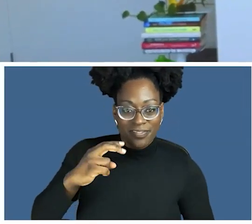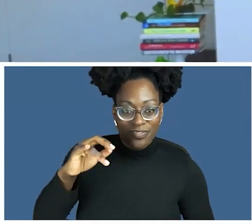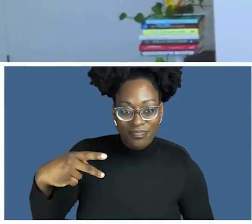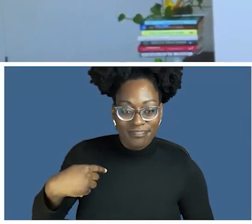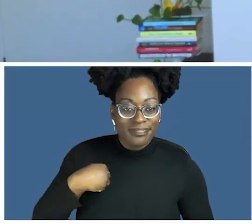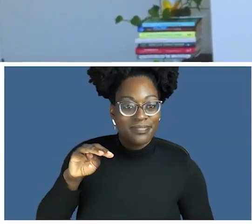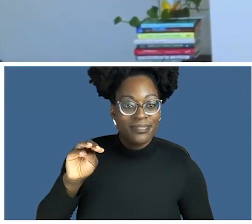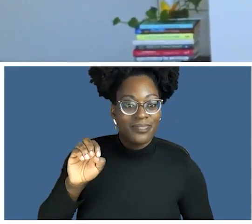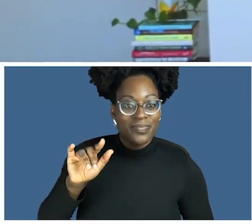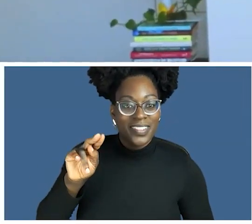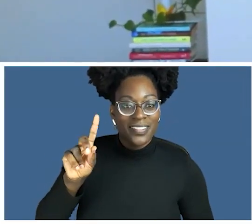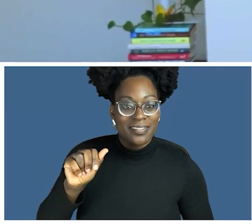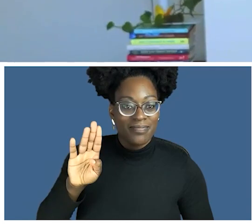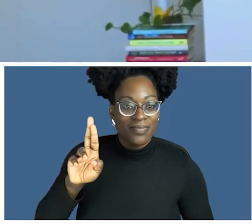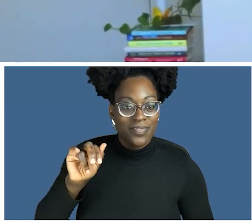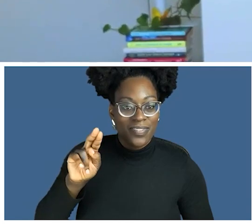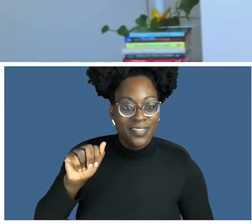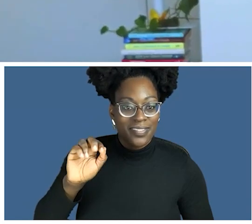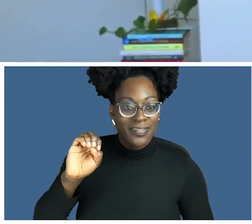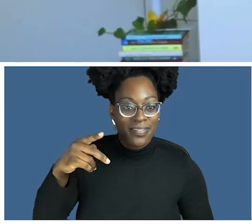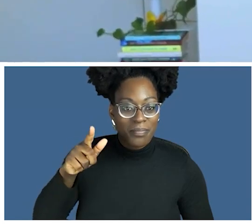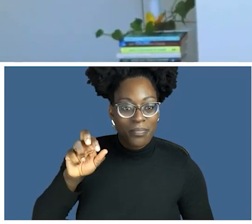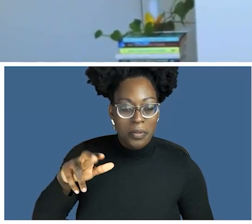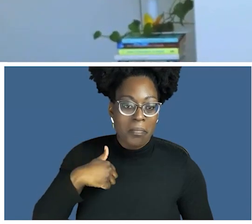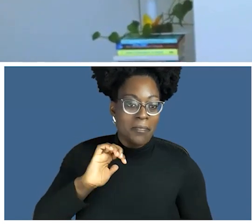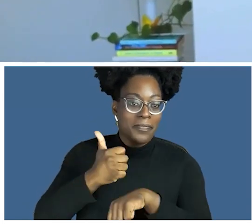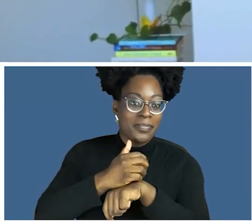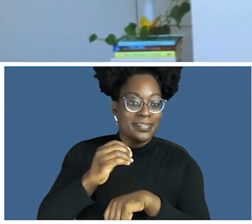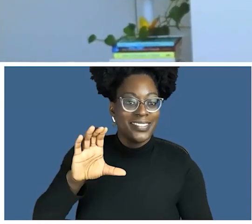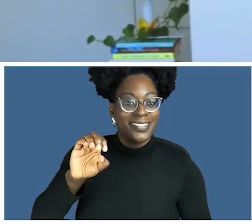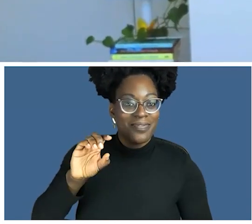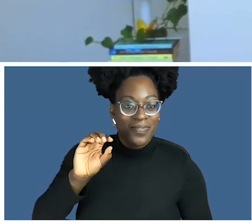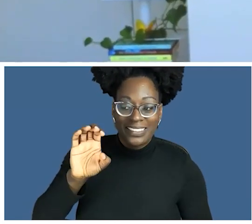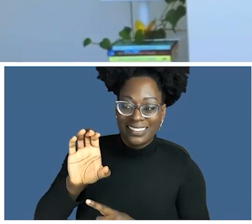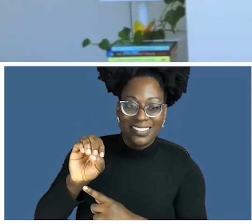I'm Melinda Briana Epler, Founder and CEO of Empovia, formally Change Catalyst.